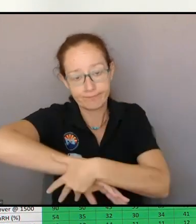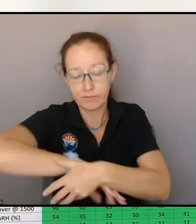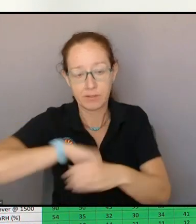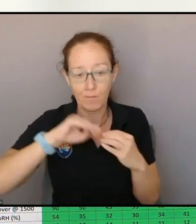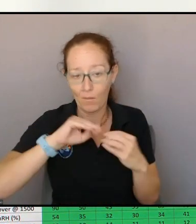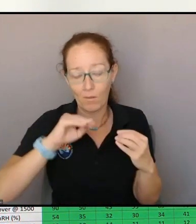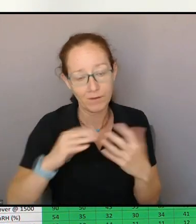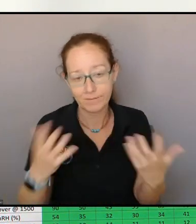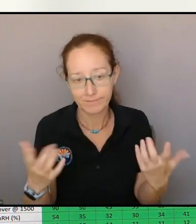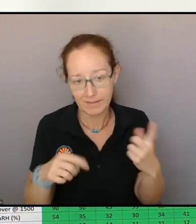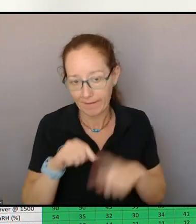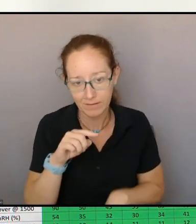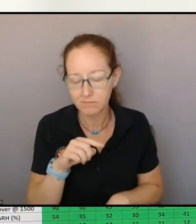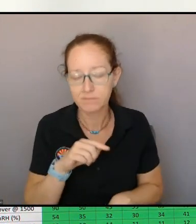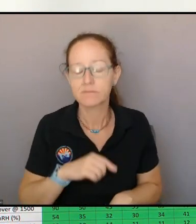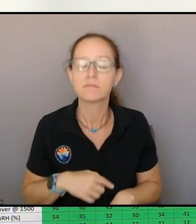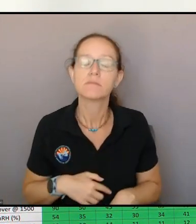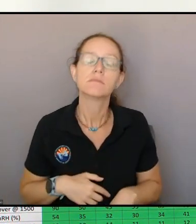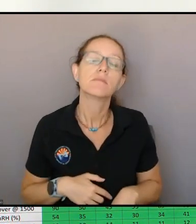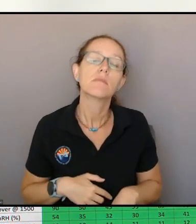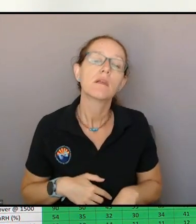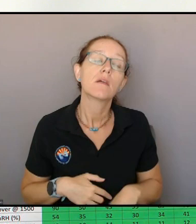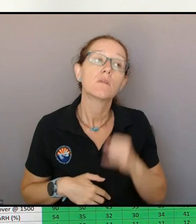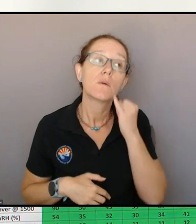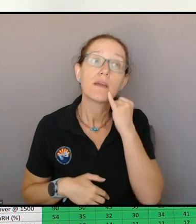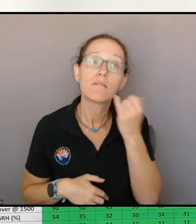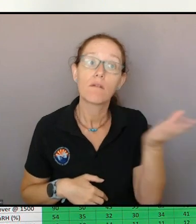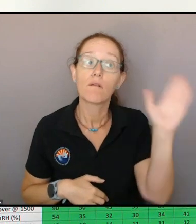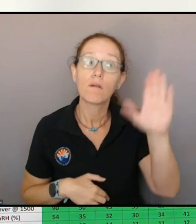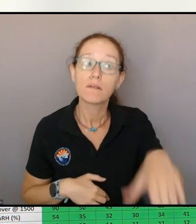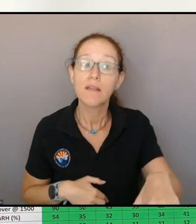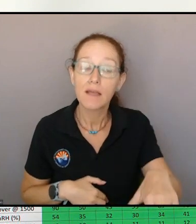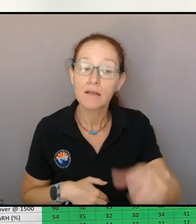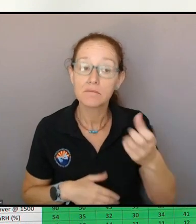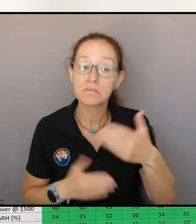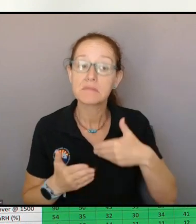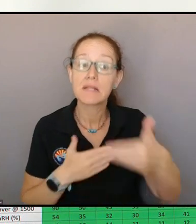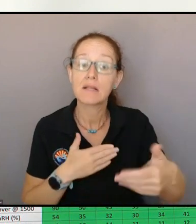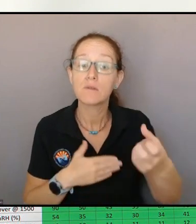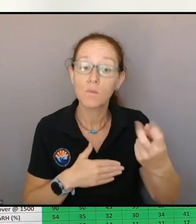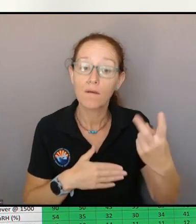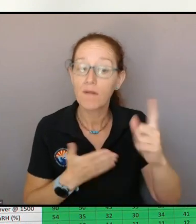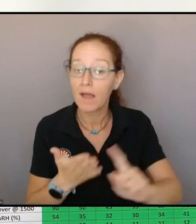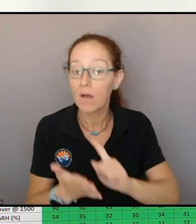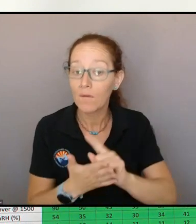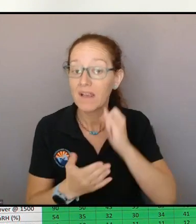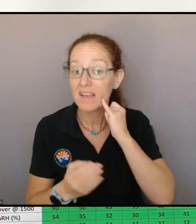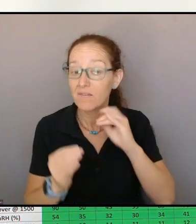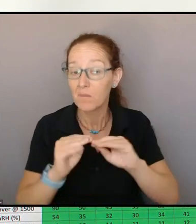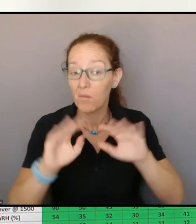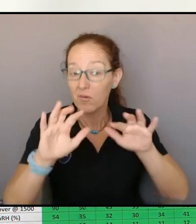rainfall, especially during the day today. Really in the next 12 hours or so, again it's mainly going to contribute to